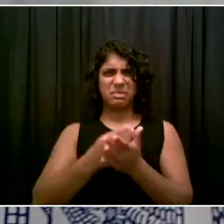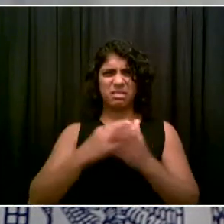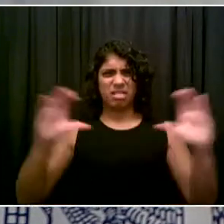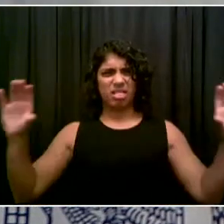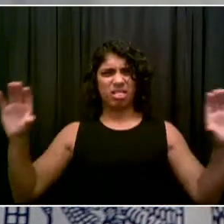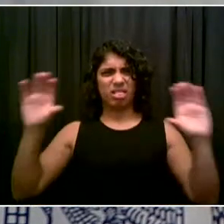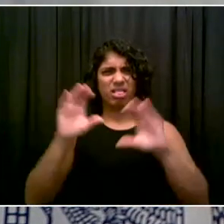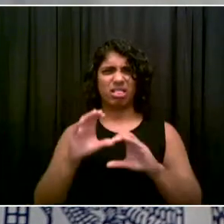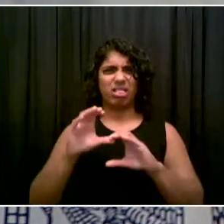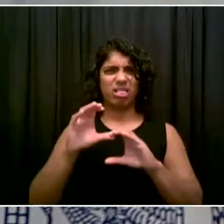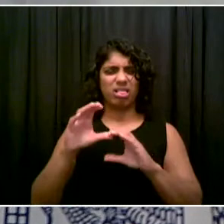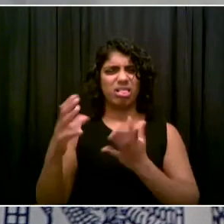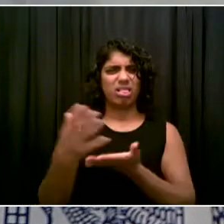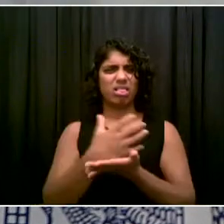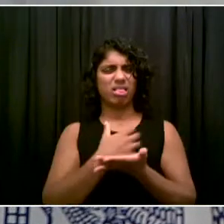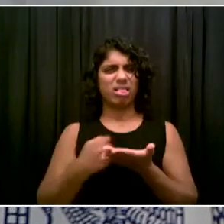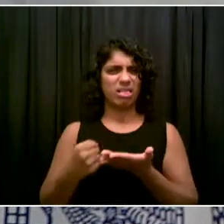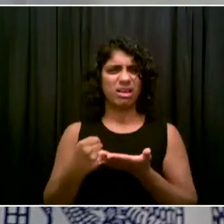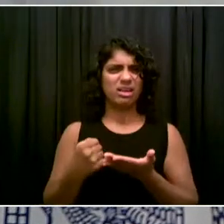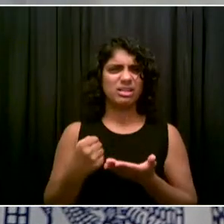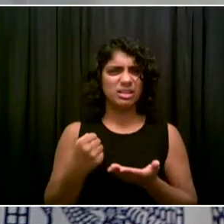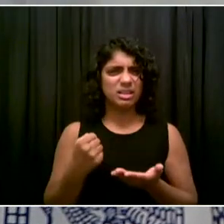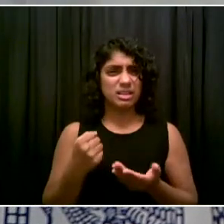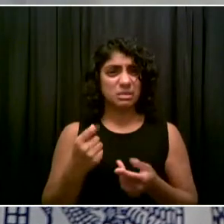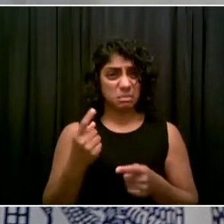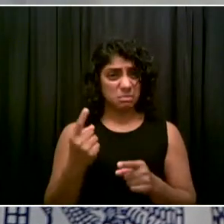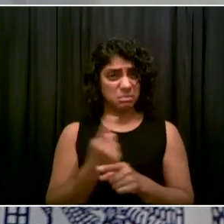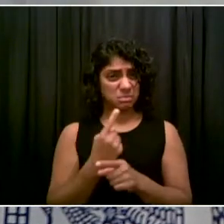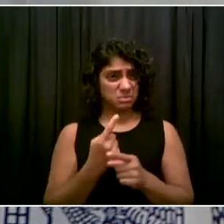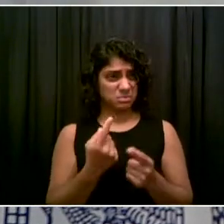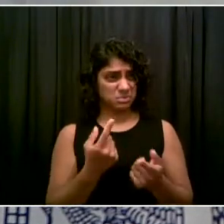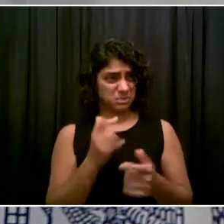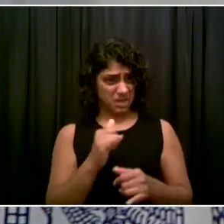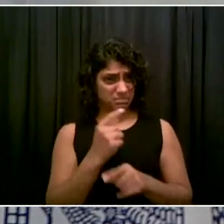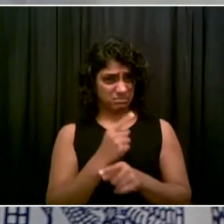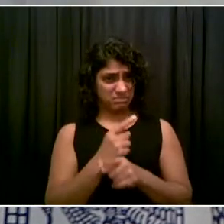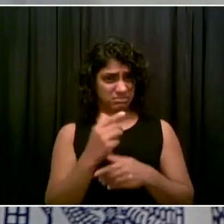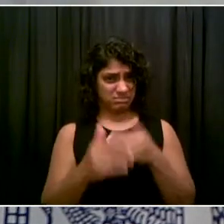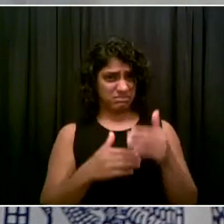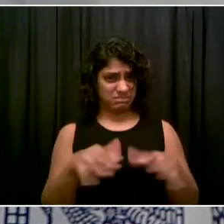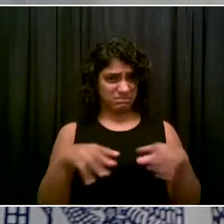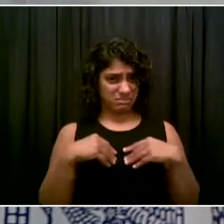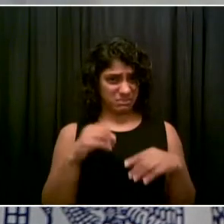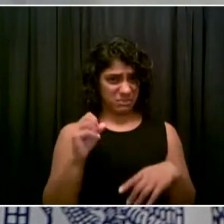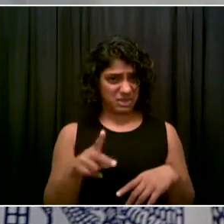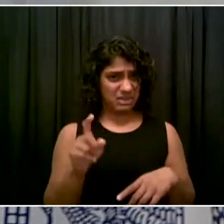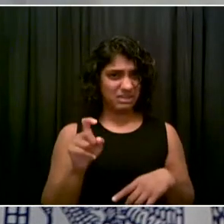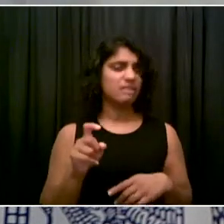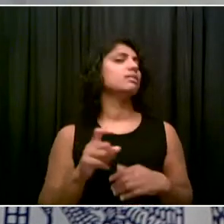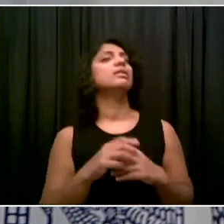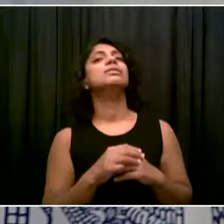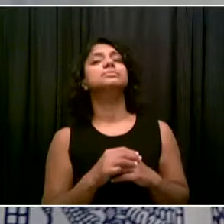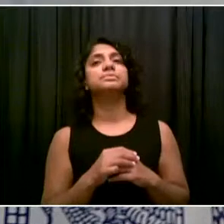PENSION COMING DUE TO HIM. THE WORK HE IS DOING HERE IS EXTREMEY L HELPFUL.